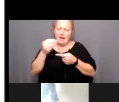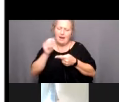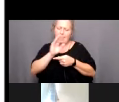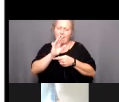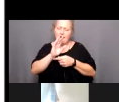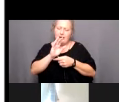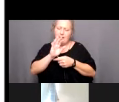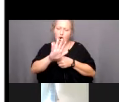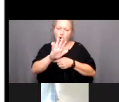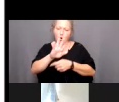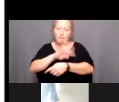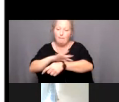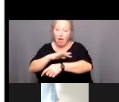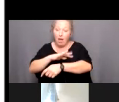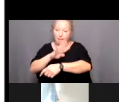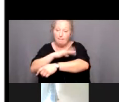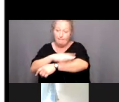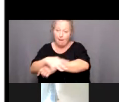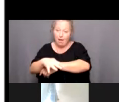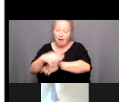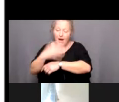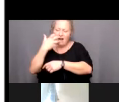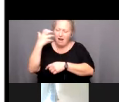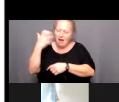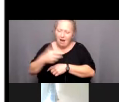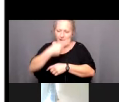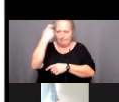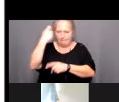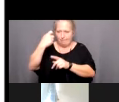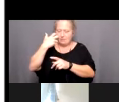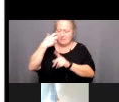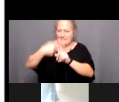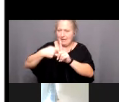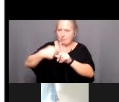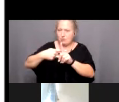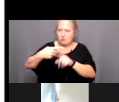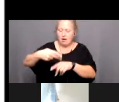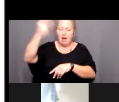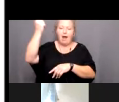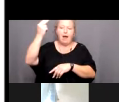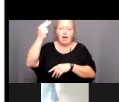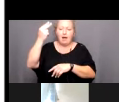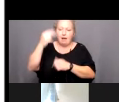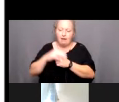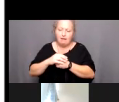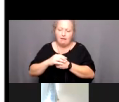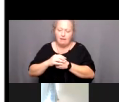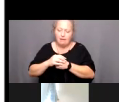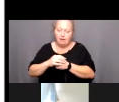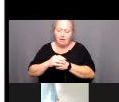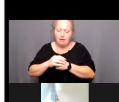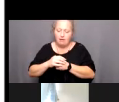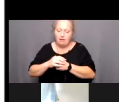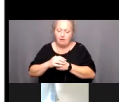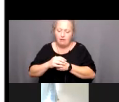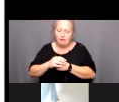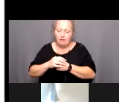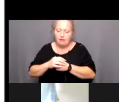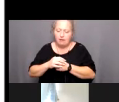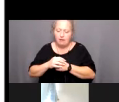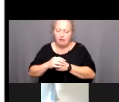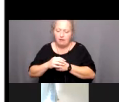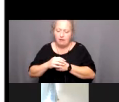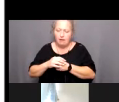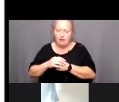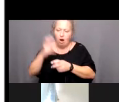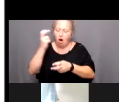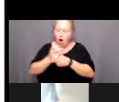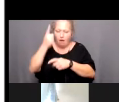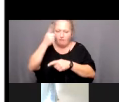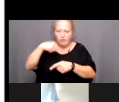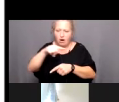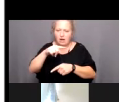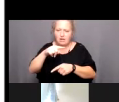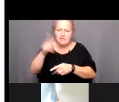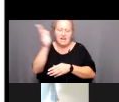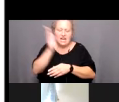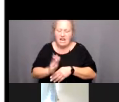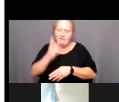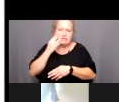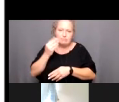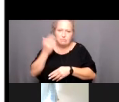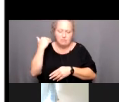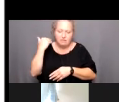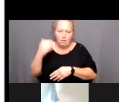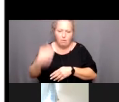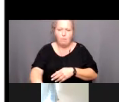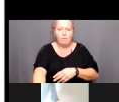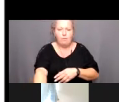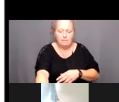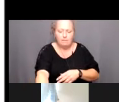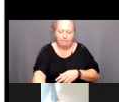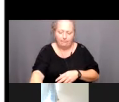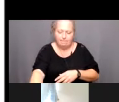this was something really hard for us. We had never experienced this, and we